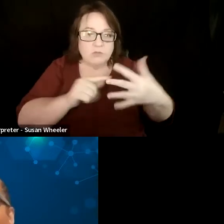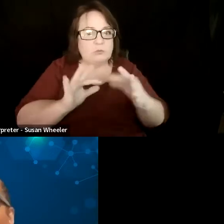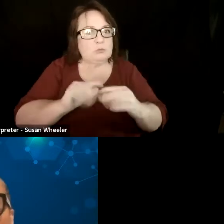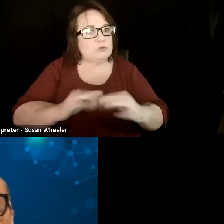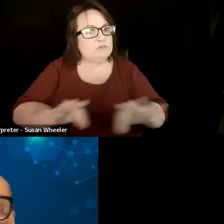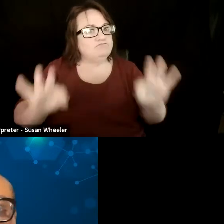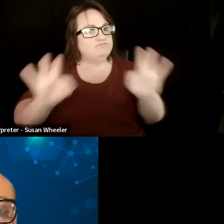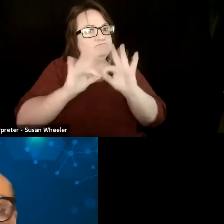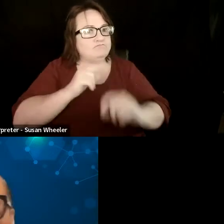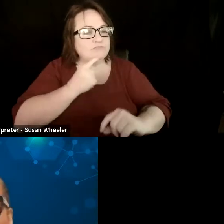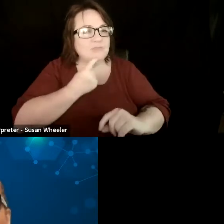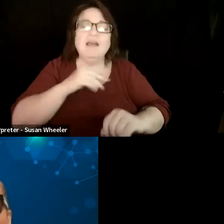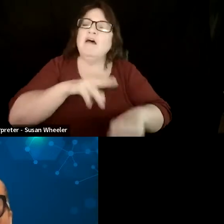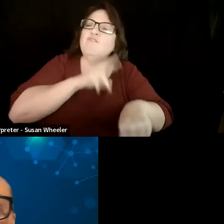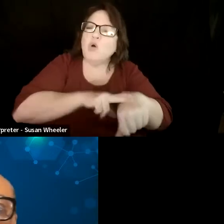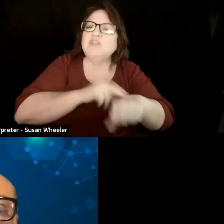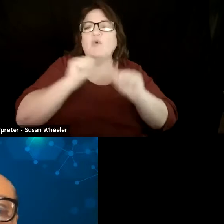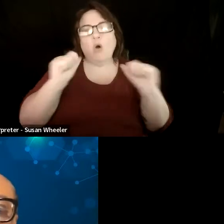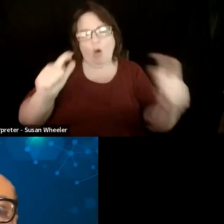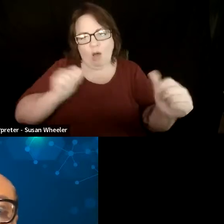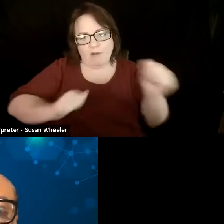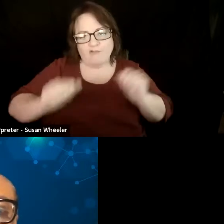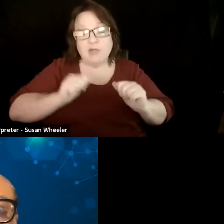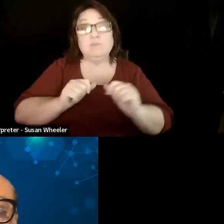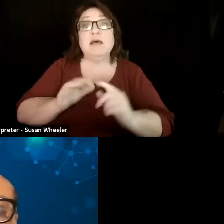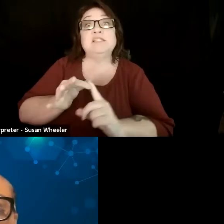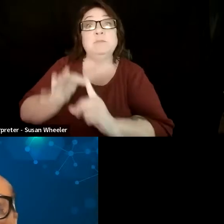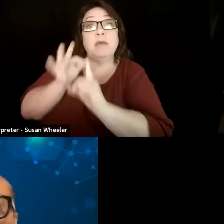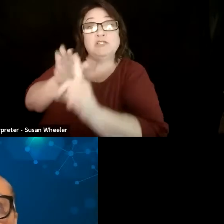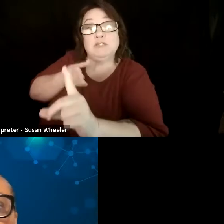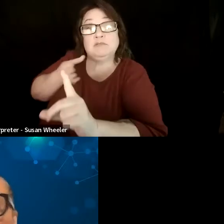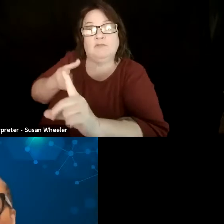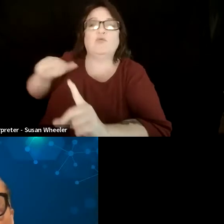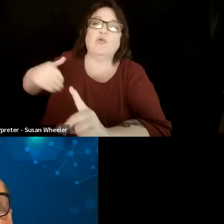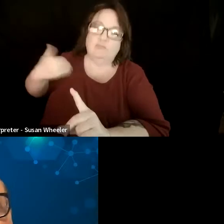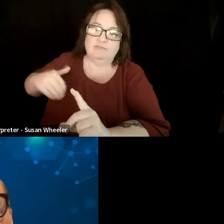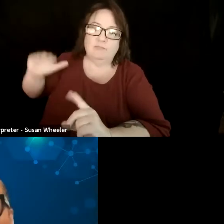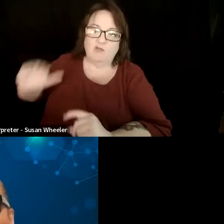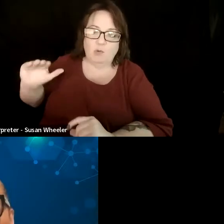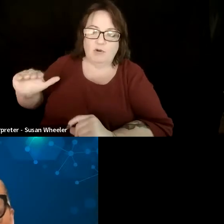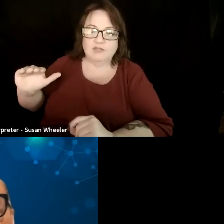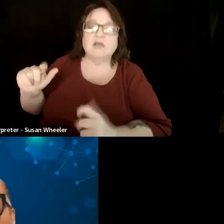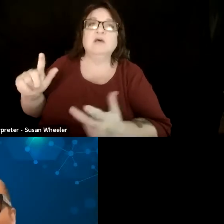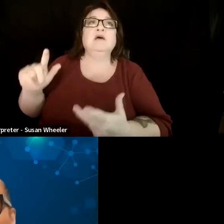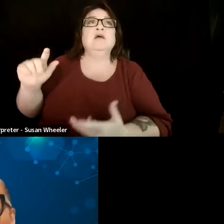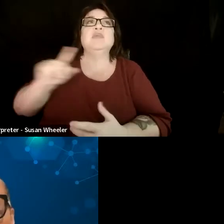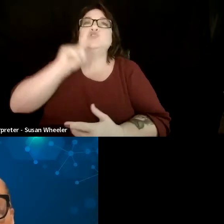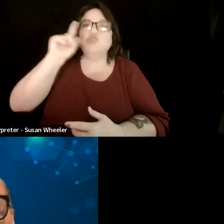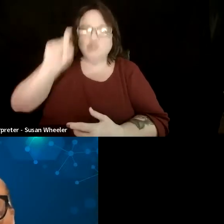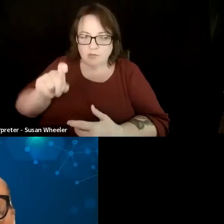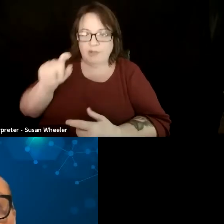for all performers but particularly for our minor performers. They should always be given consideration